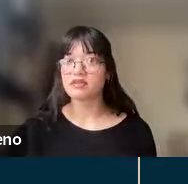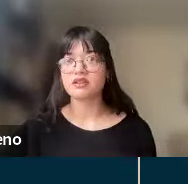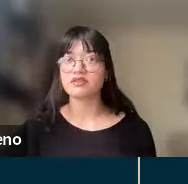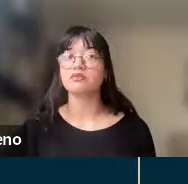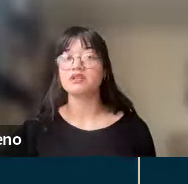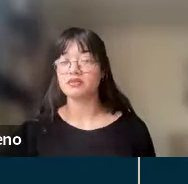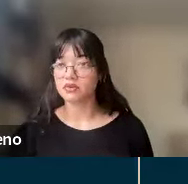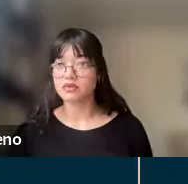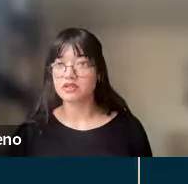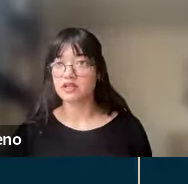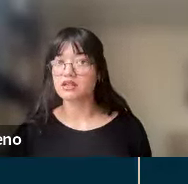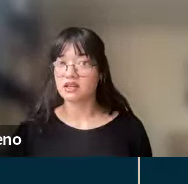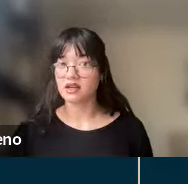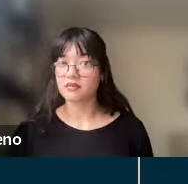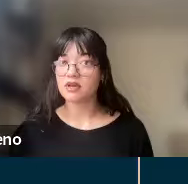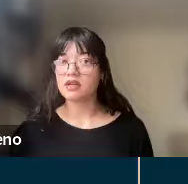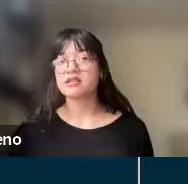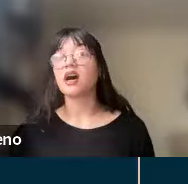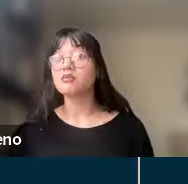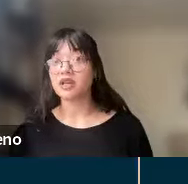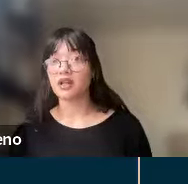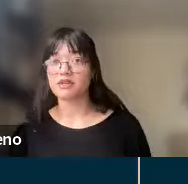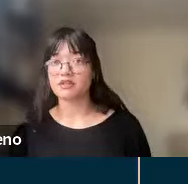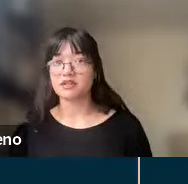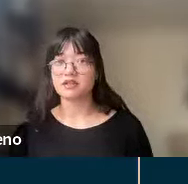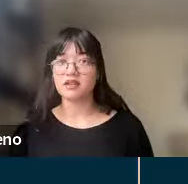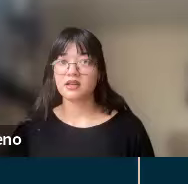I found it extremely difficult to dedicate time to unpaid lab positions.